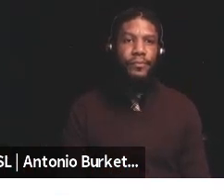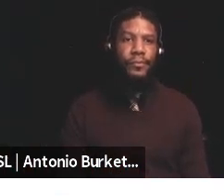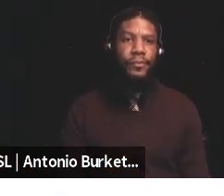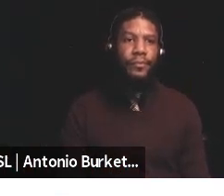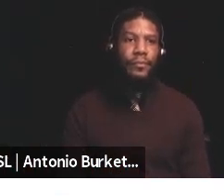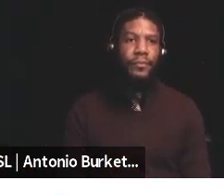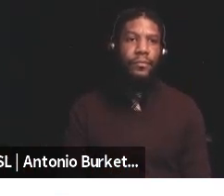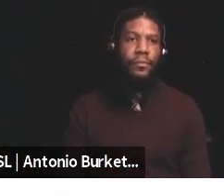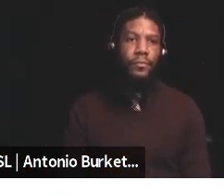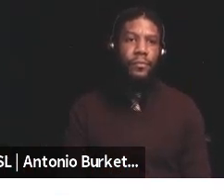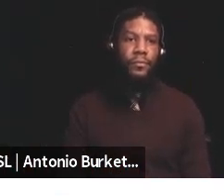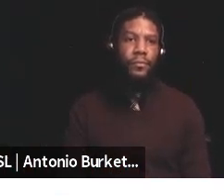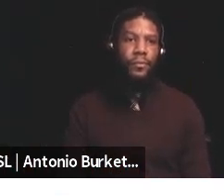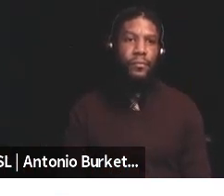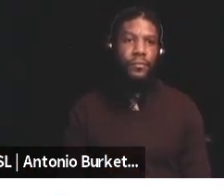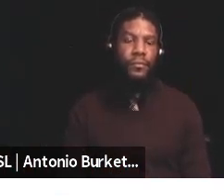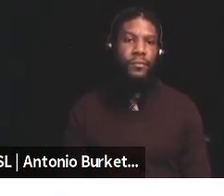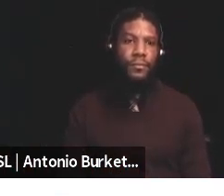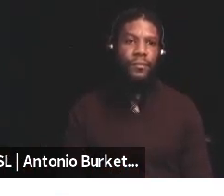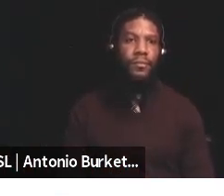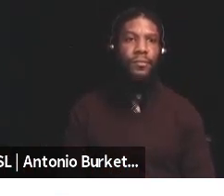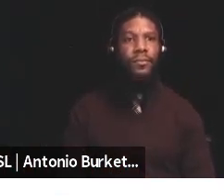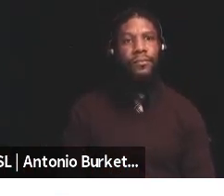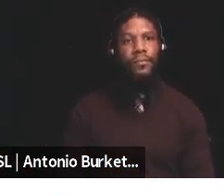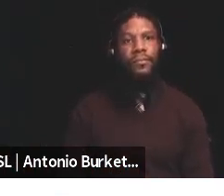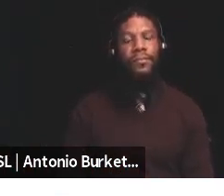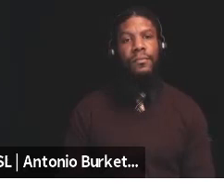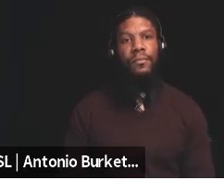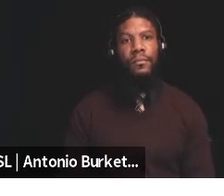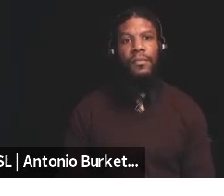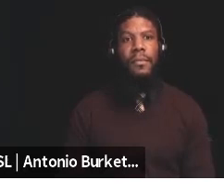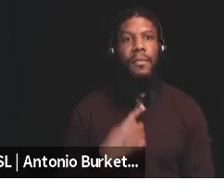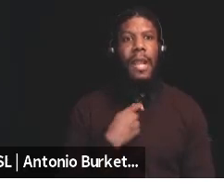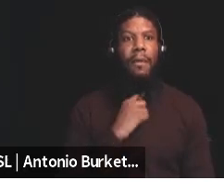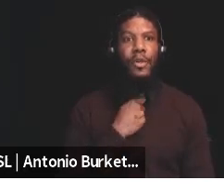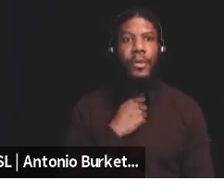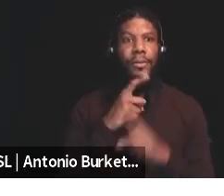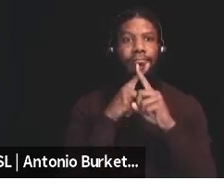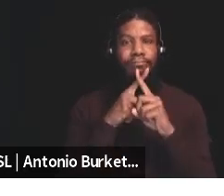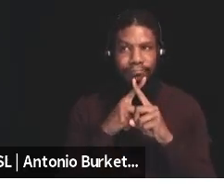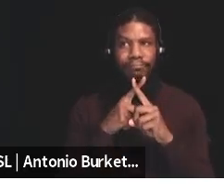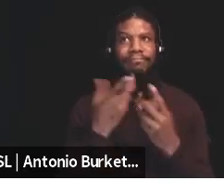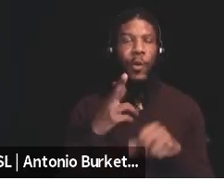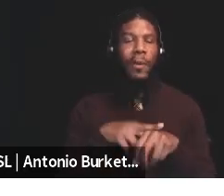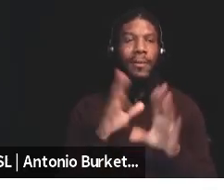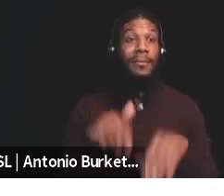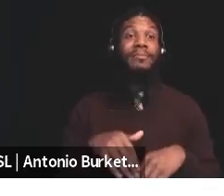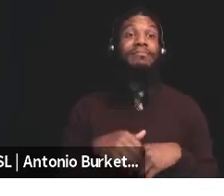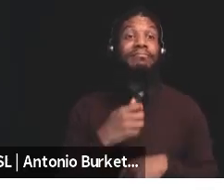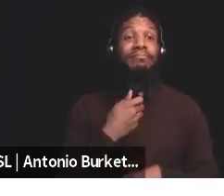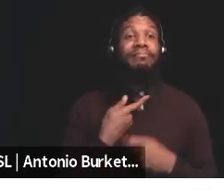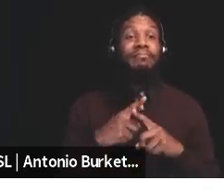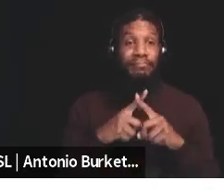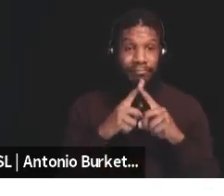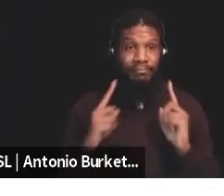[Megan] I was muted, course. So one of the other layers we wanted to talk about was the